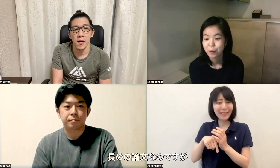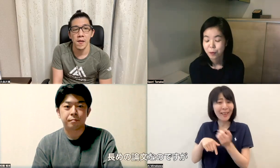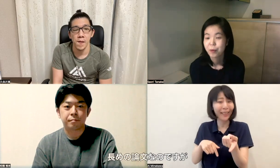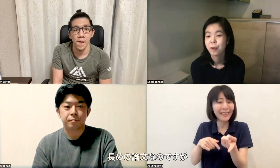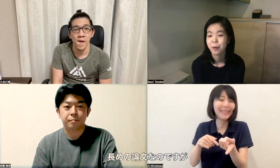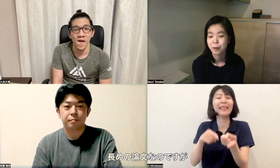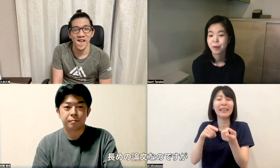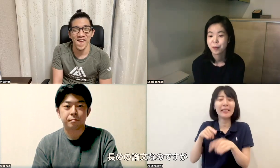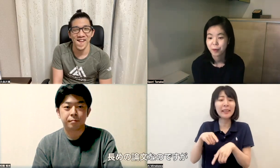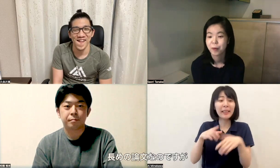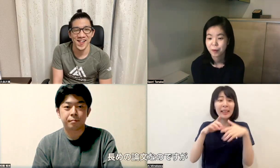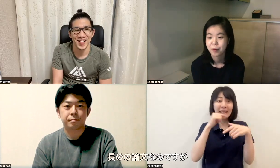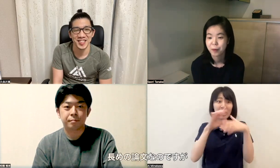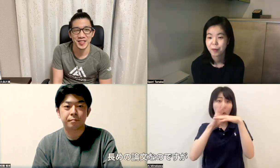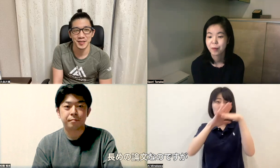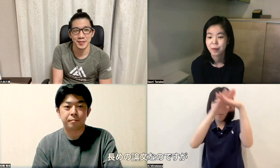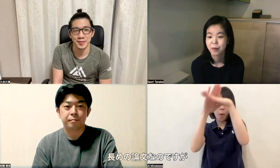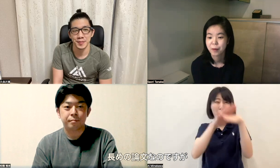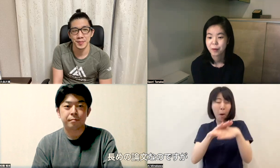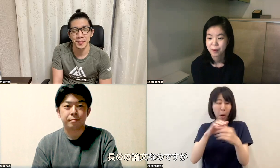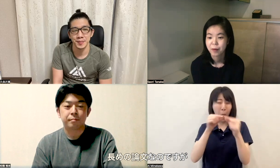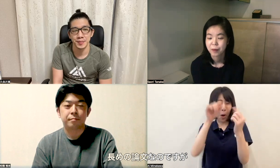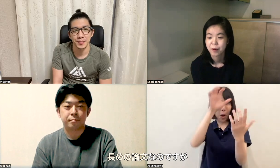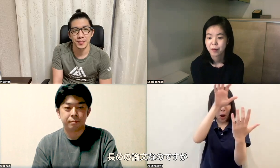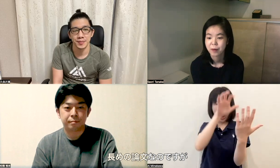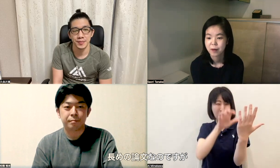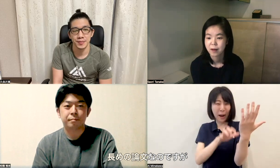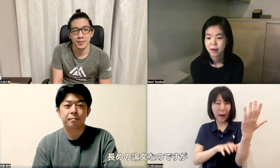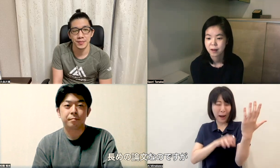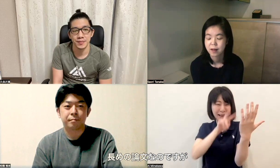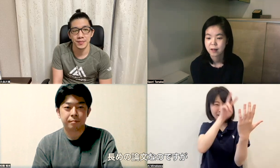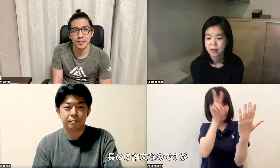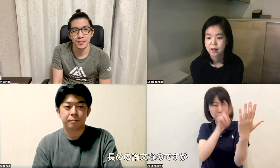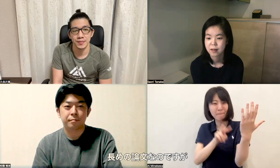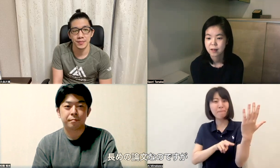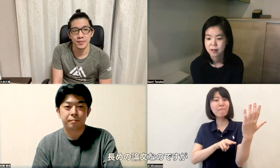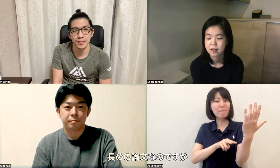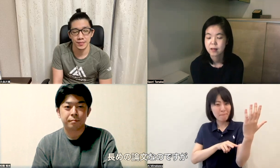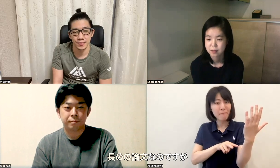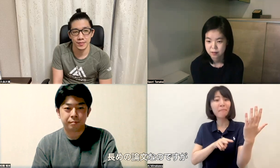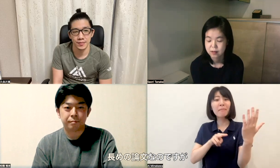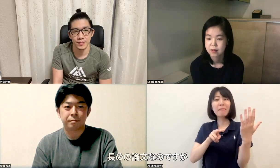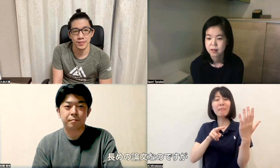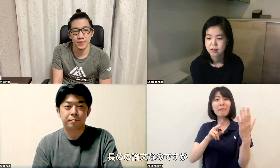It's a long paper, but